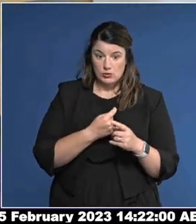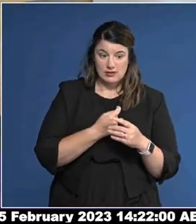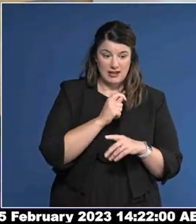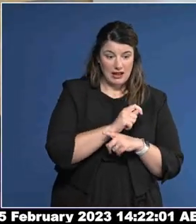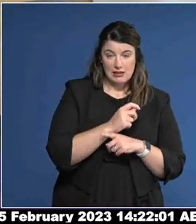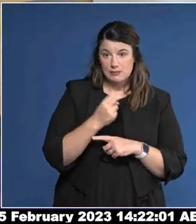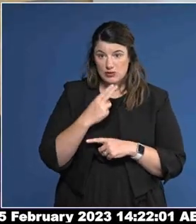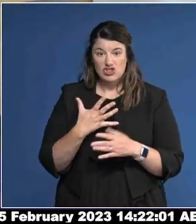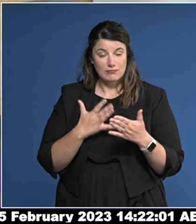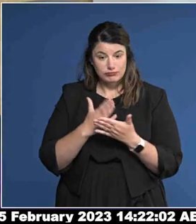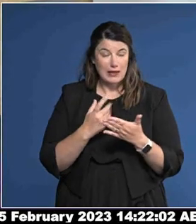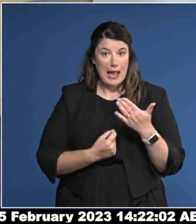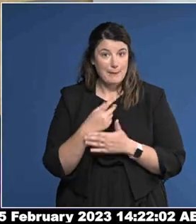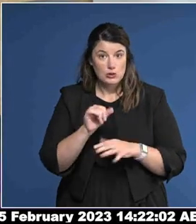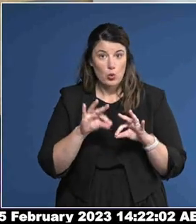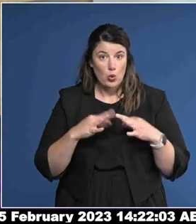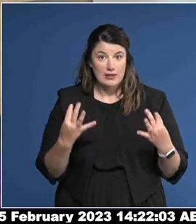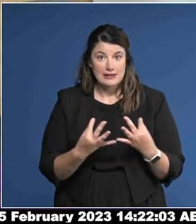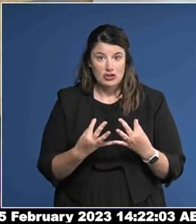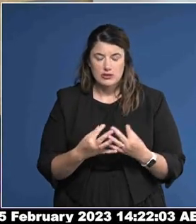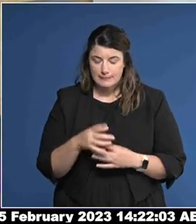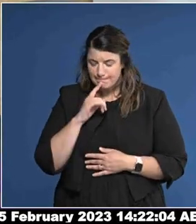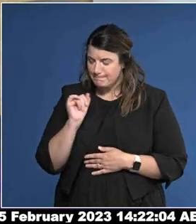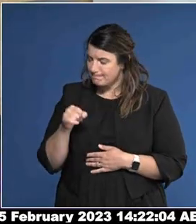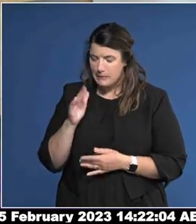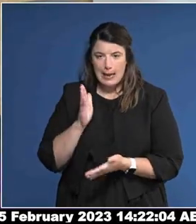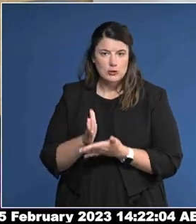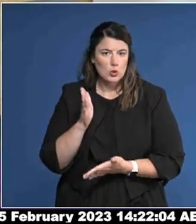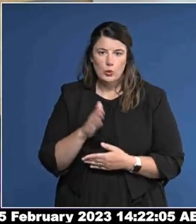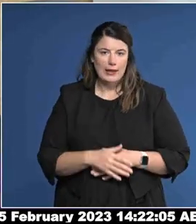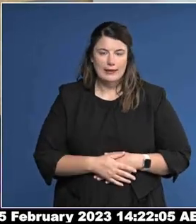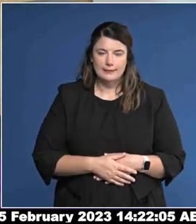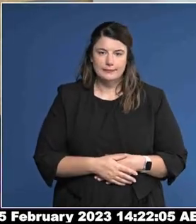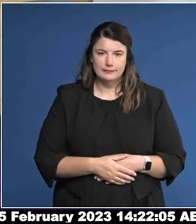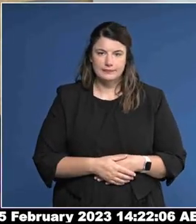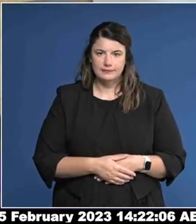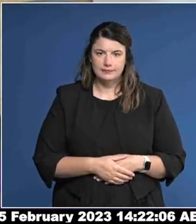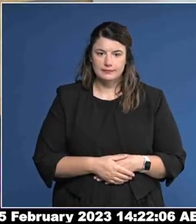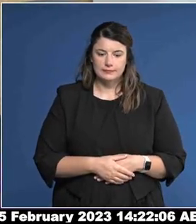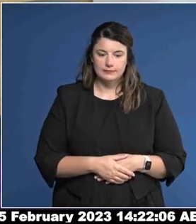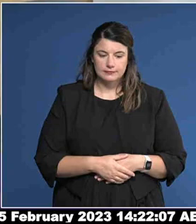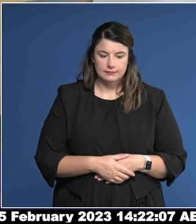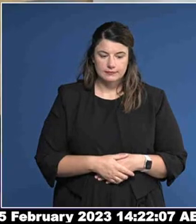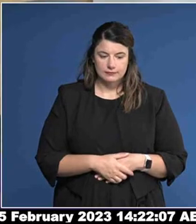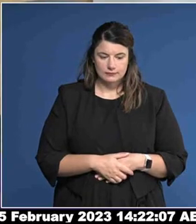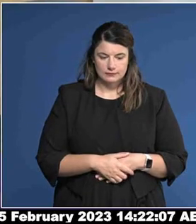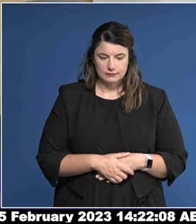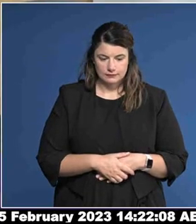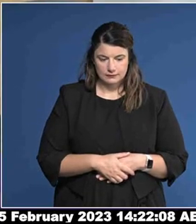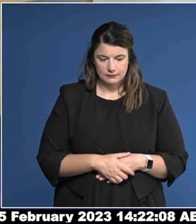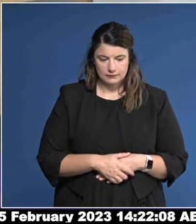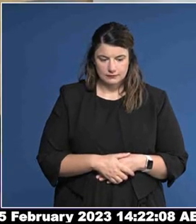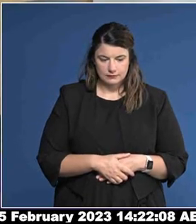Absolutely. MS EASTMAN: And without that assumption, then it is almost impossible